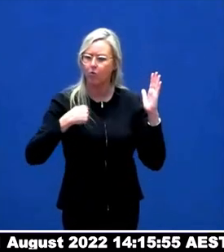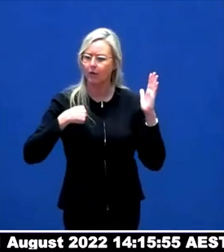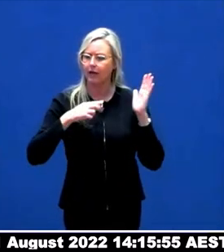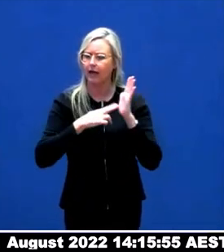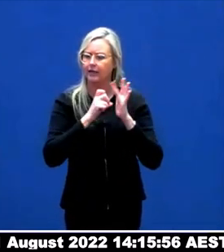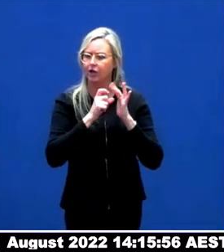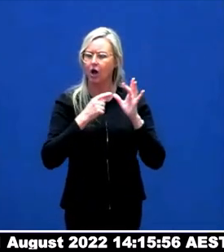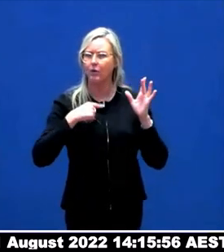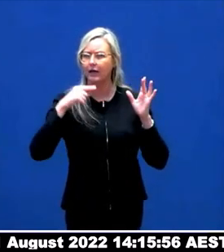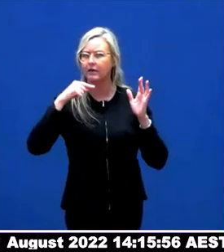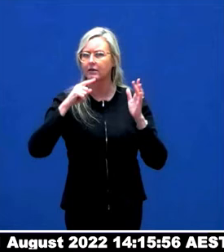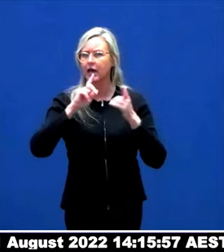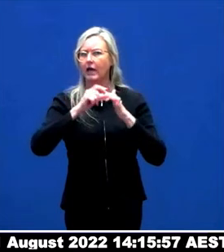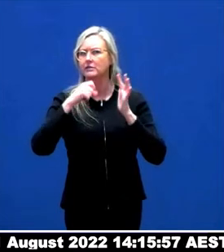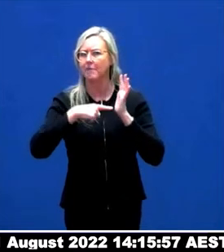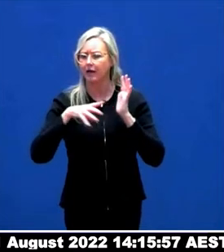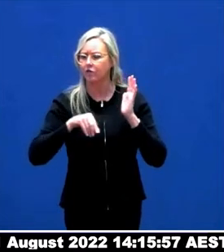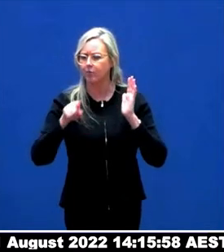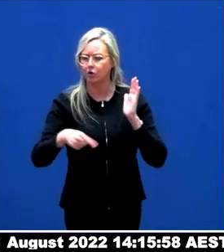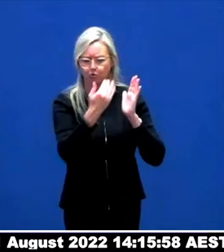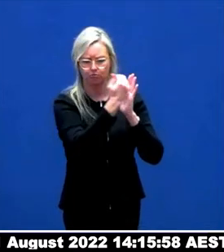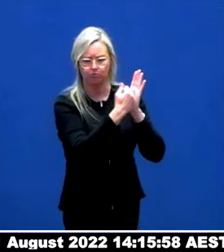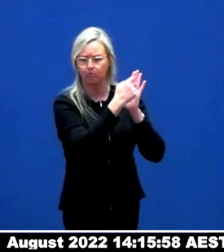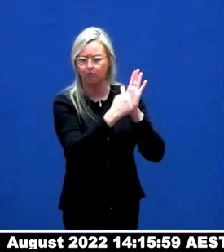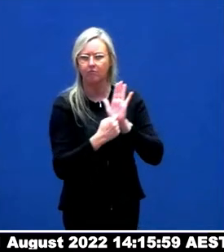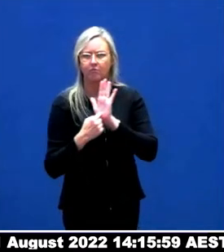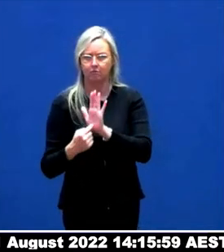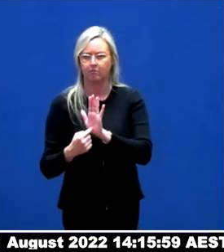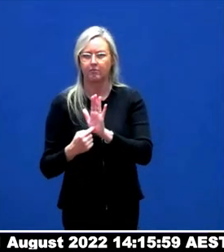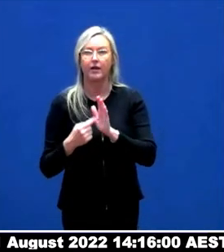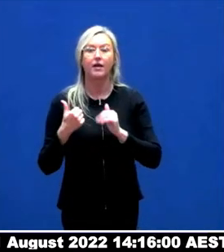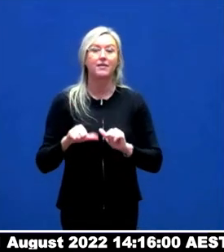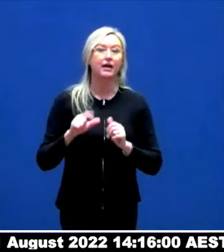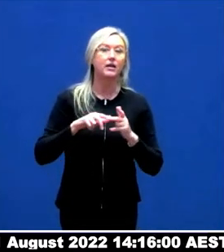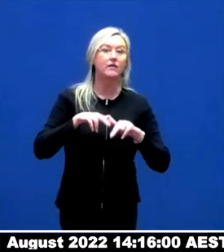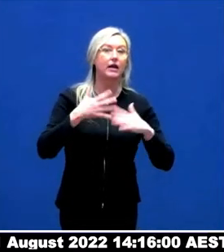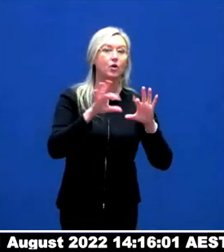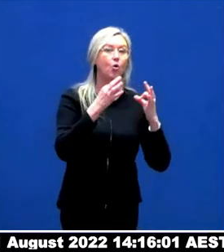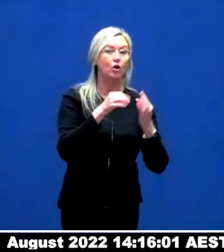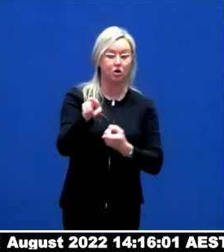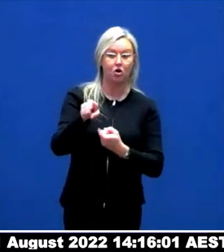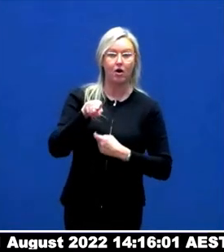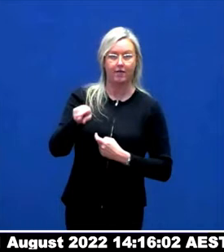are. The organisations that employ them are responsible for ensuring that their staff are